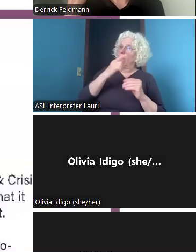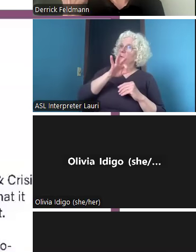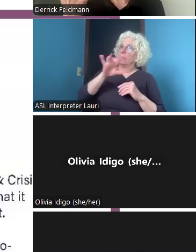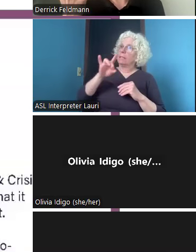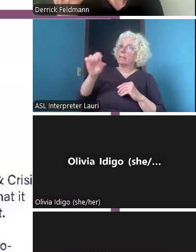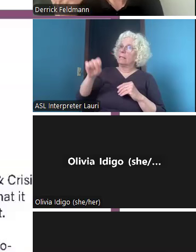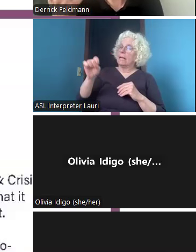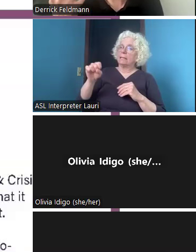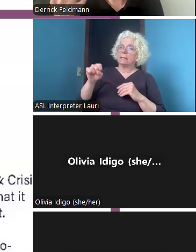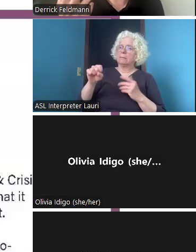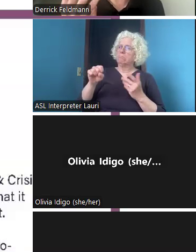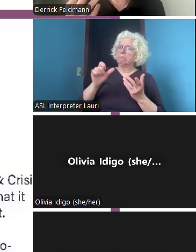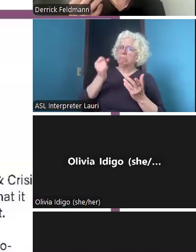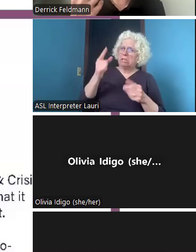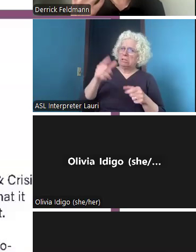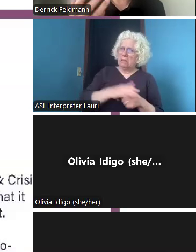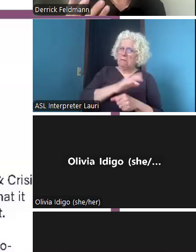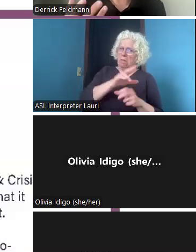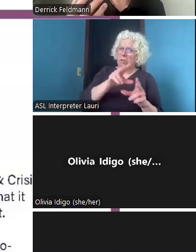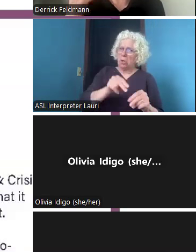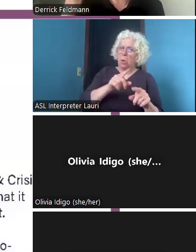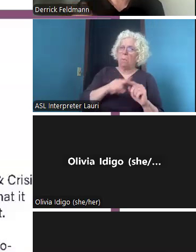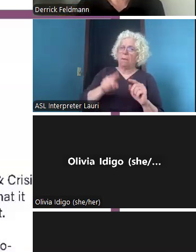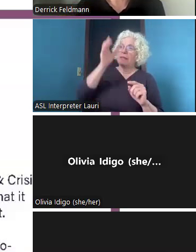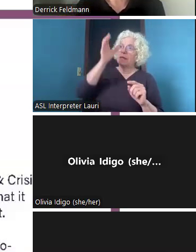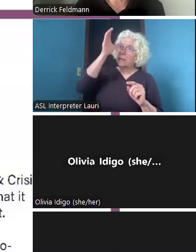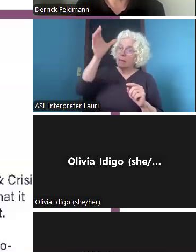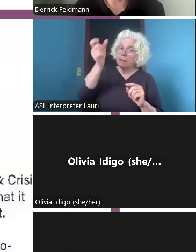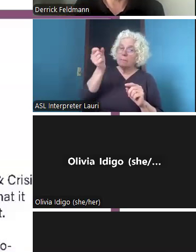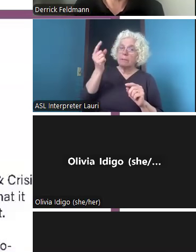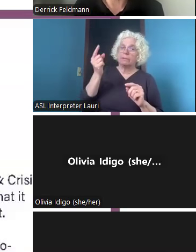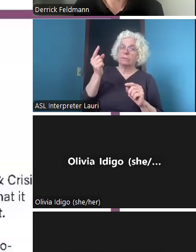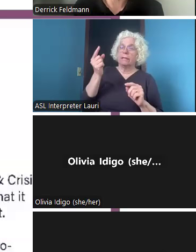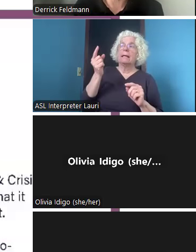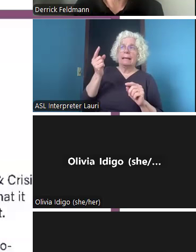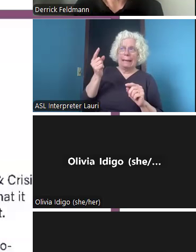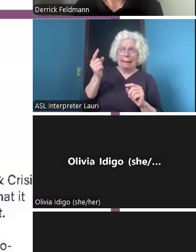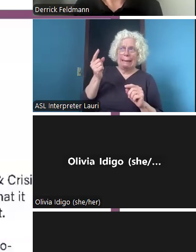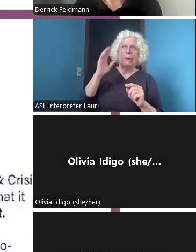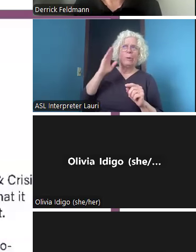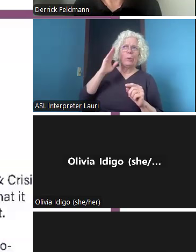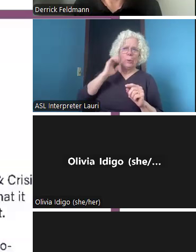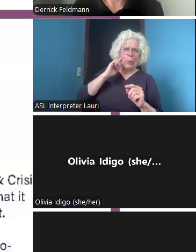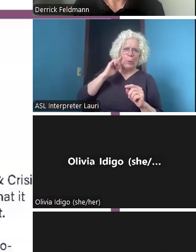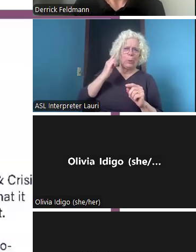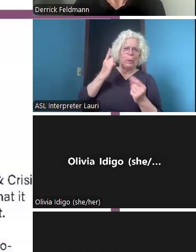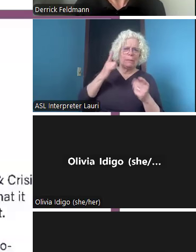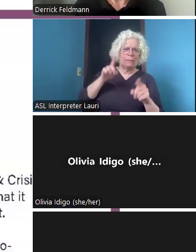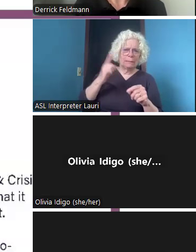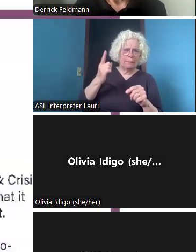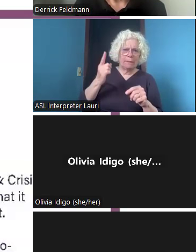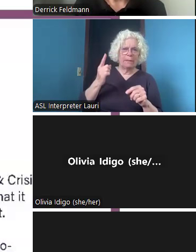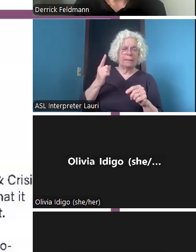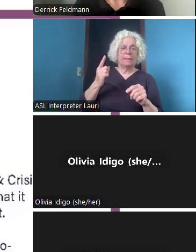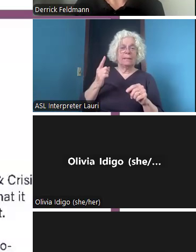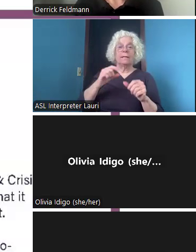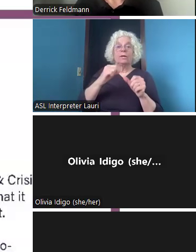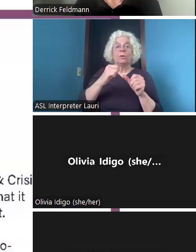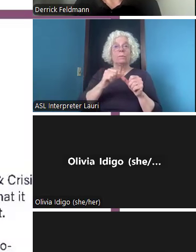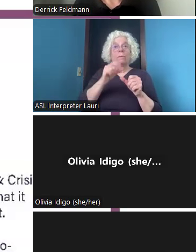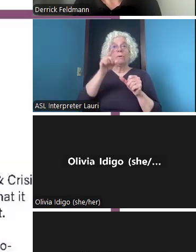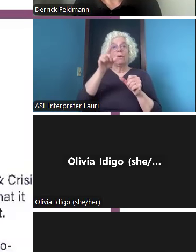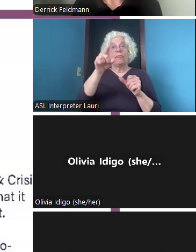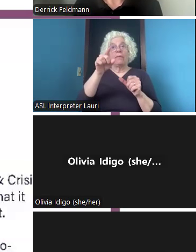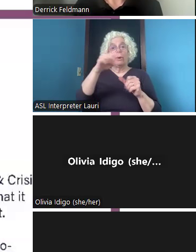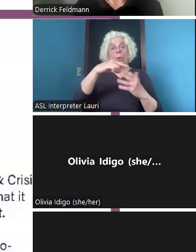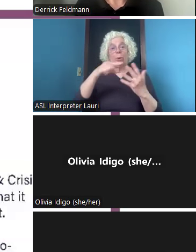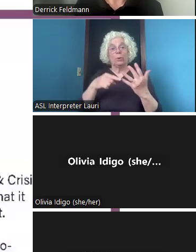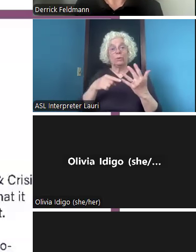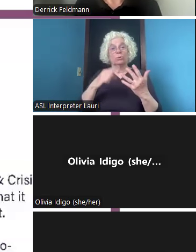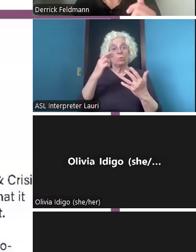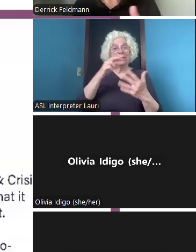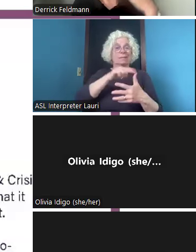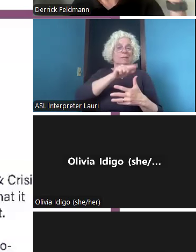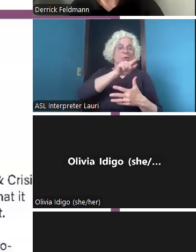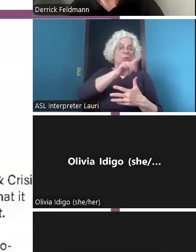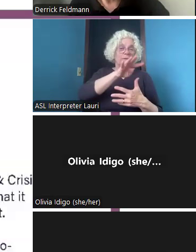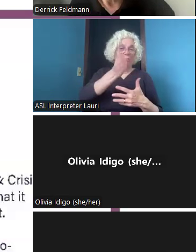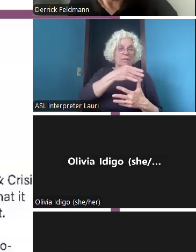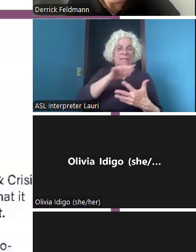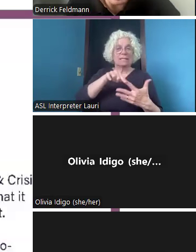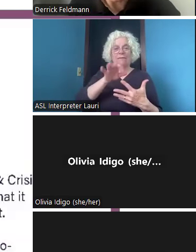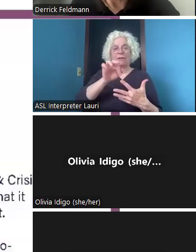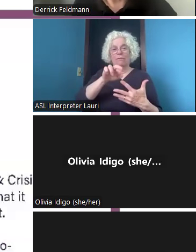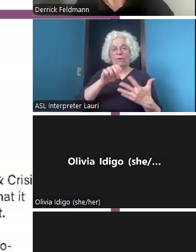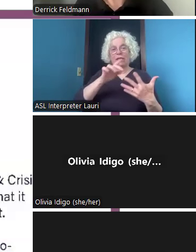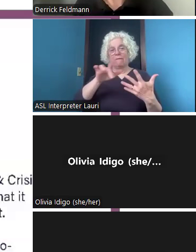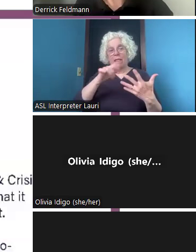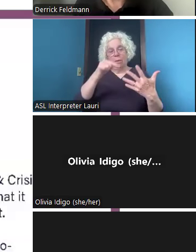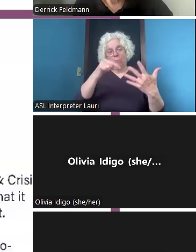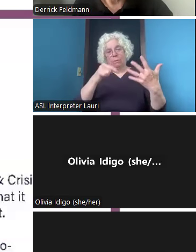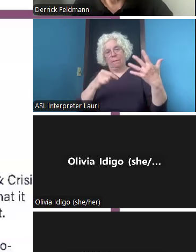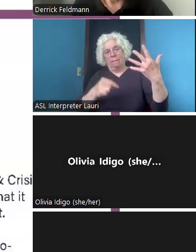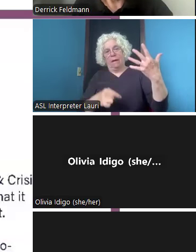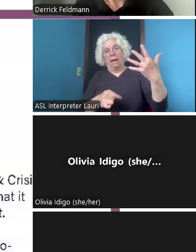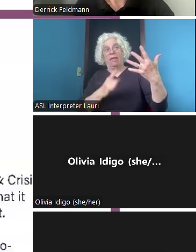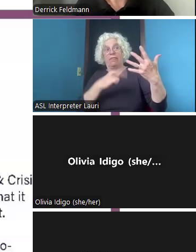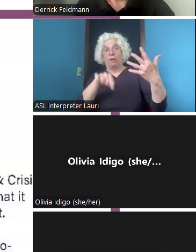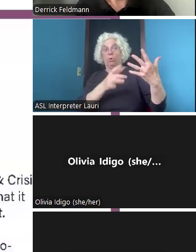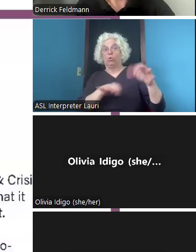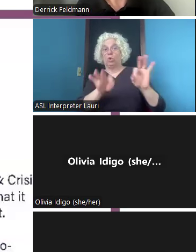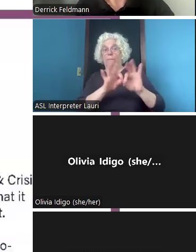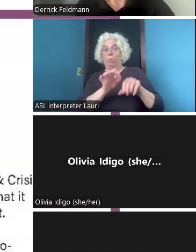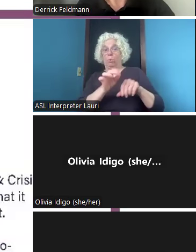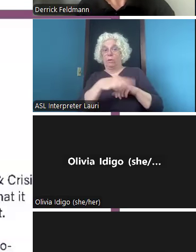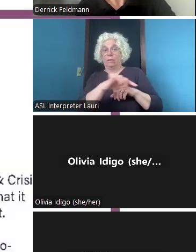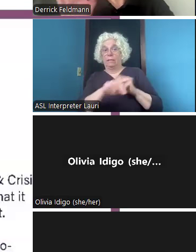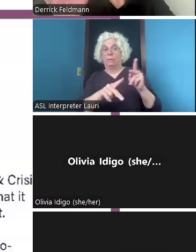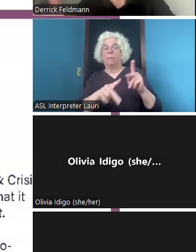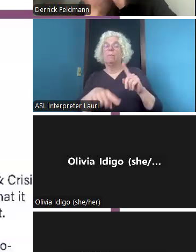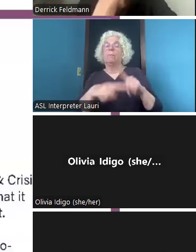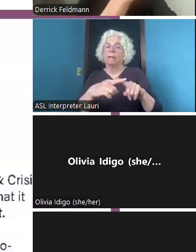And keep in mind, this same trace and reasons about 24/7, being free, availability all of those pieces were important and of course confidentiality.